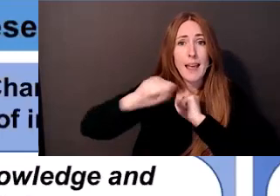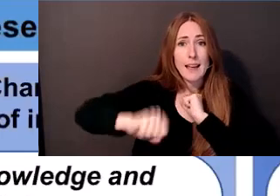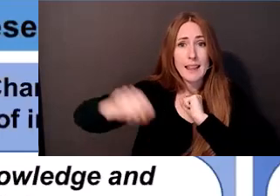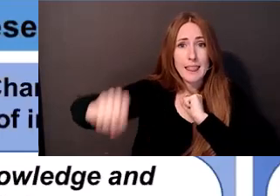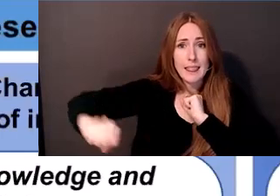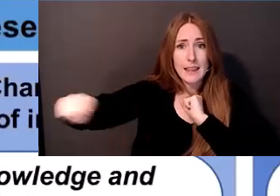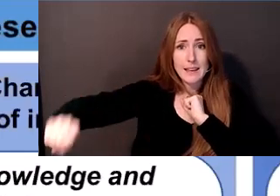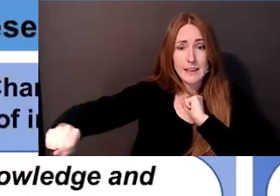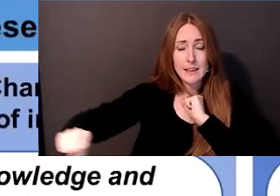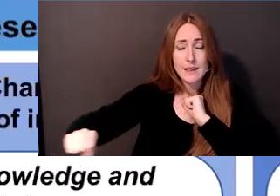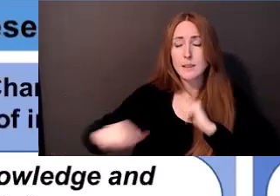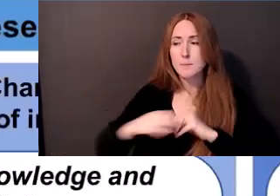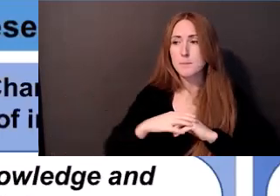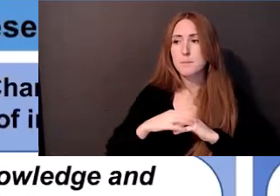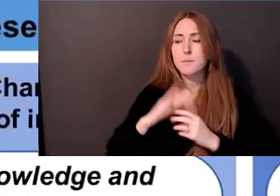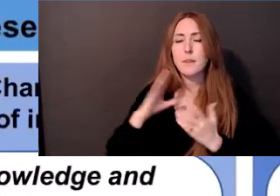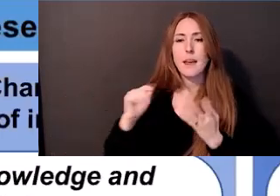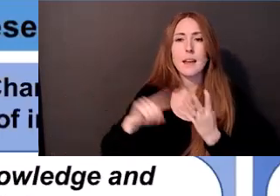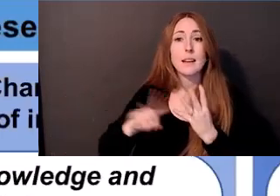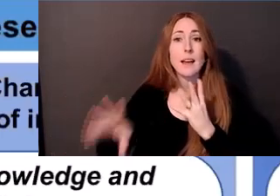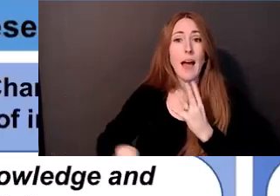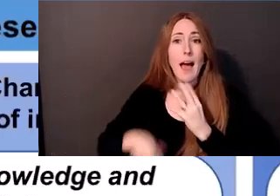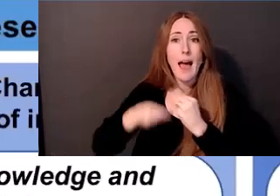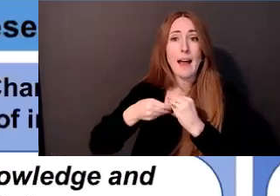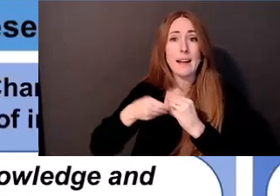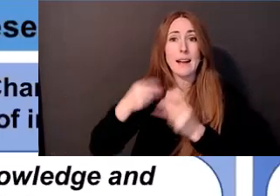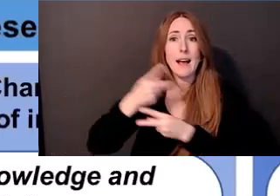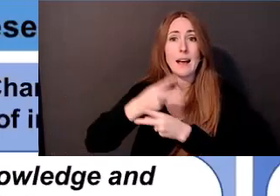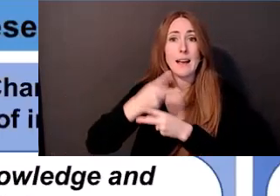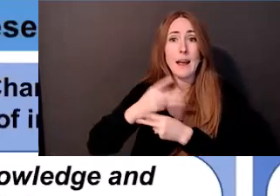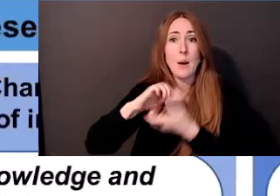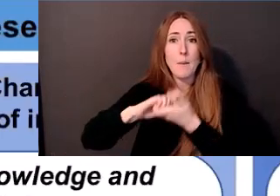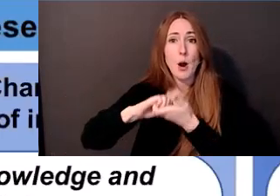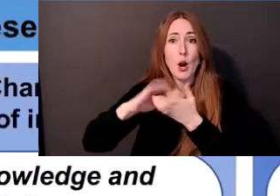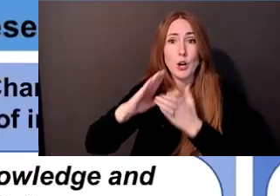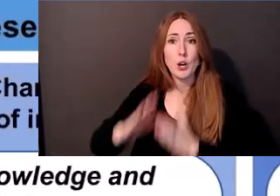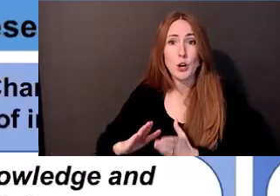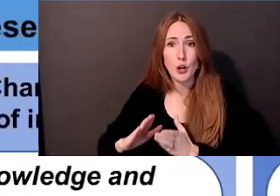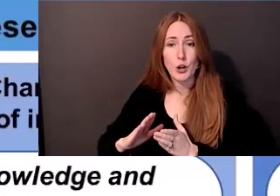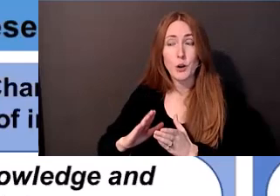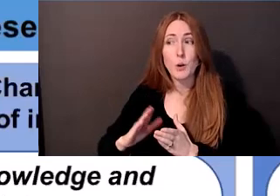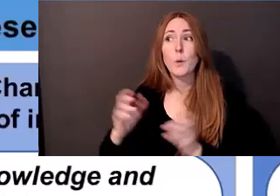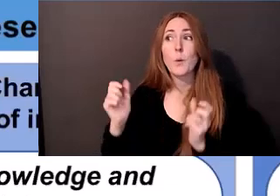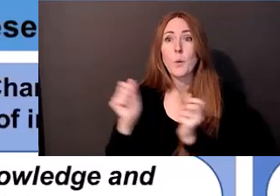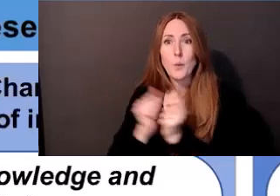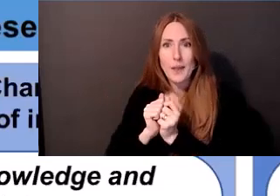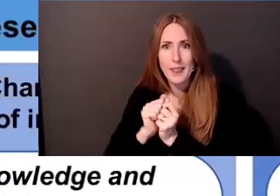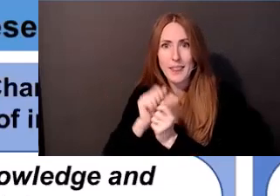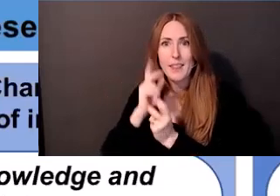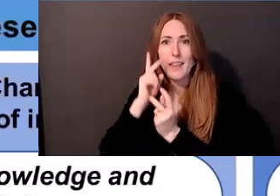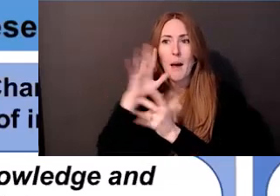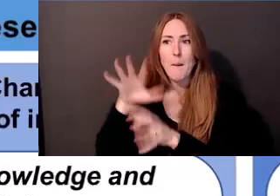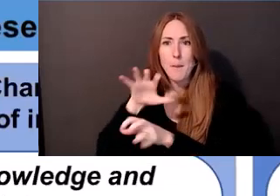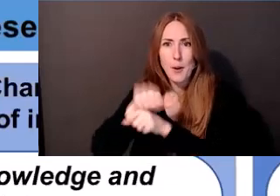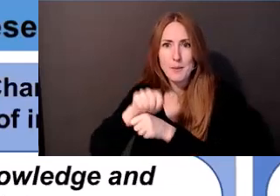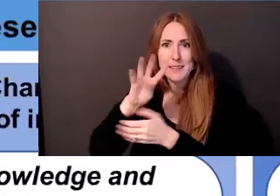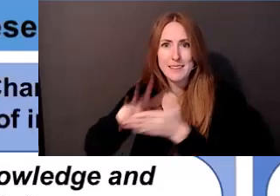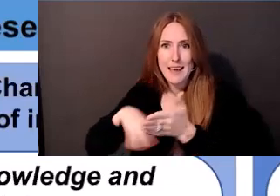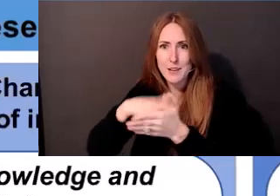of a care partner into the scheduling of visits all contributed to this increase in program complexity